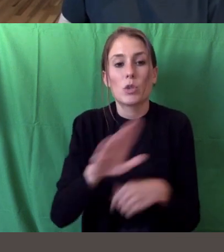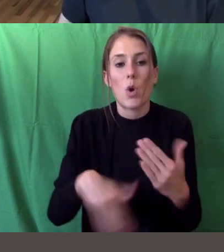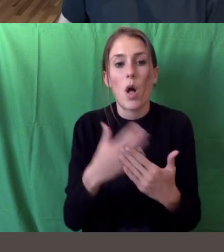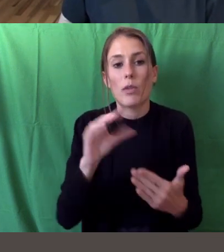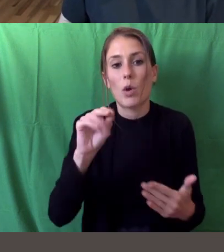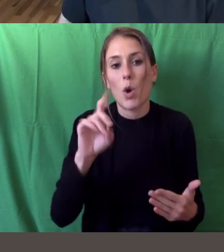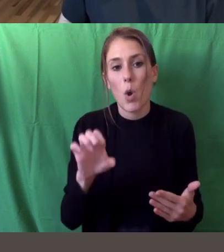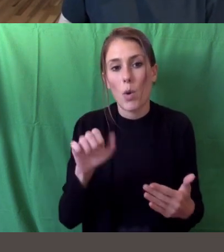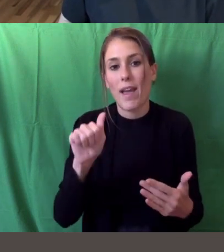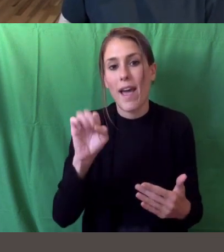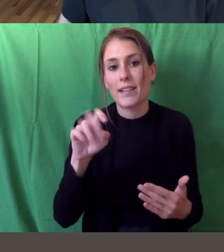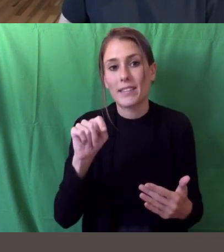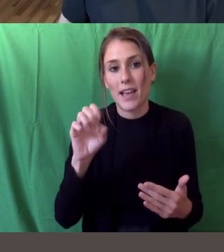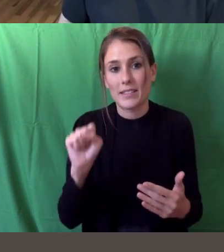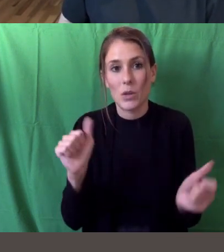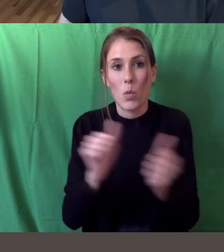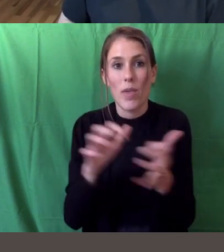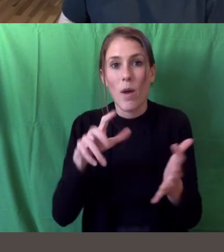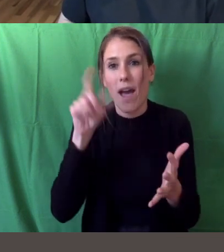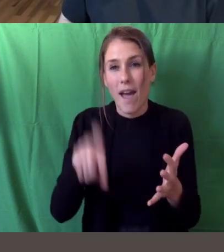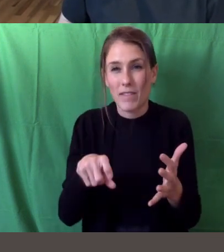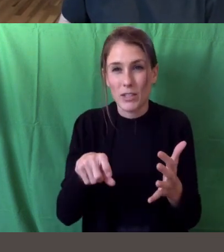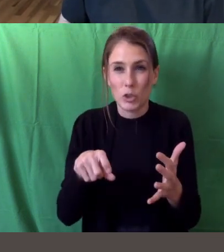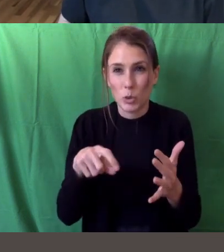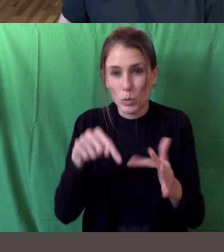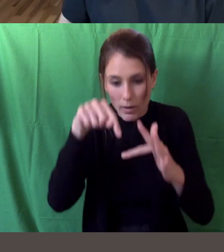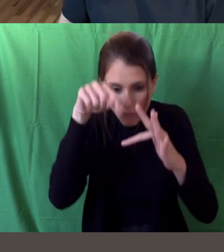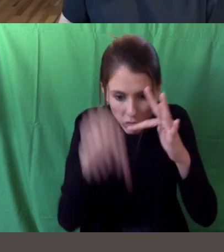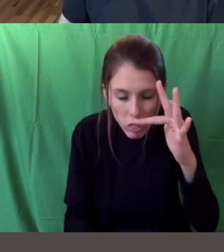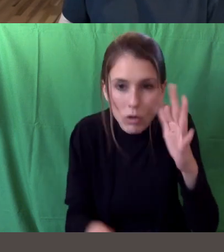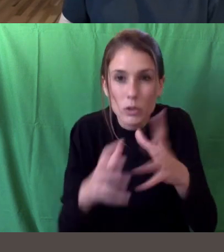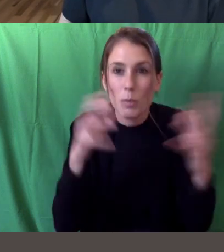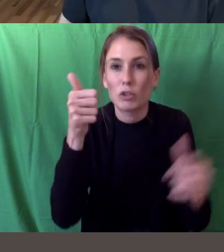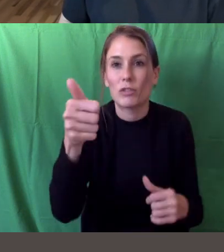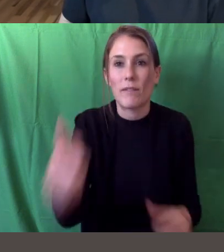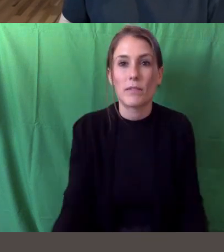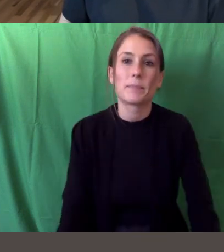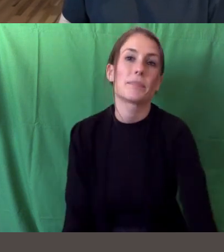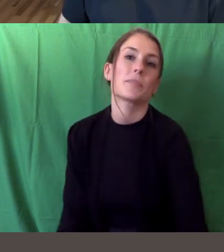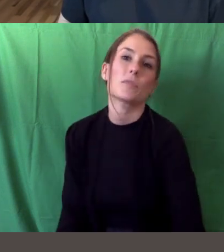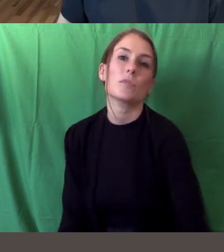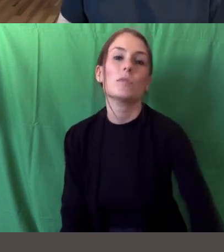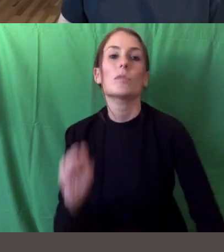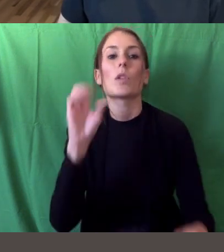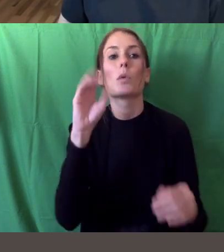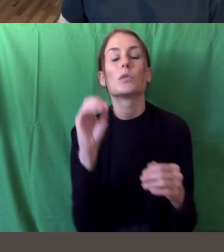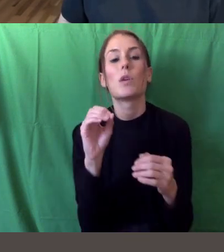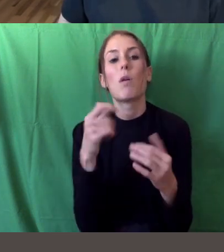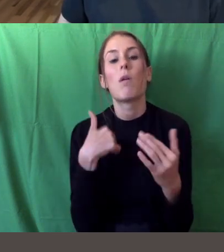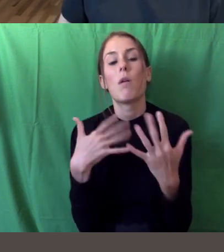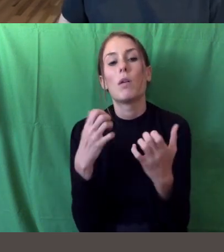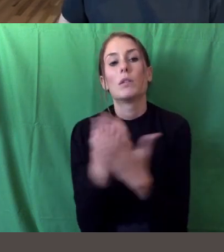that define our application on Azure without having to get too deep in the weeds. And so I want to take just a second